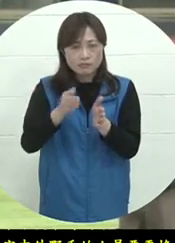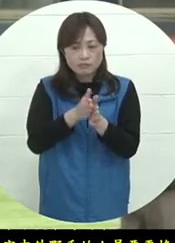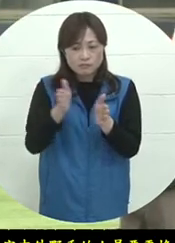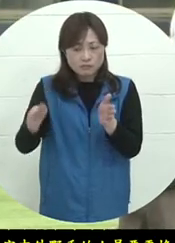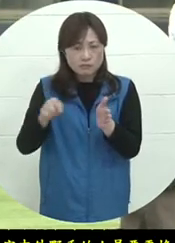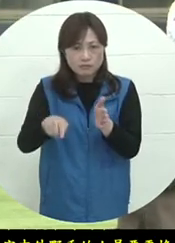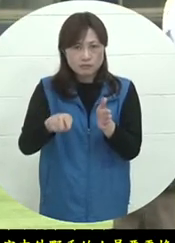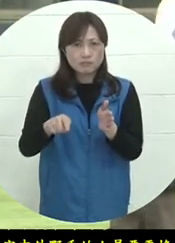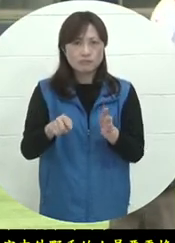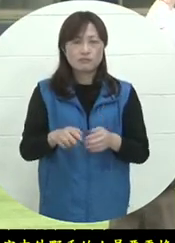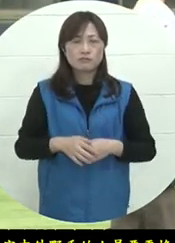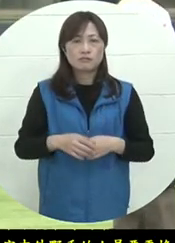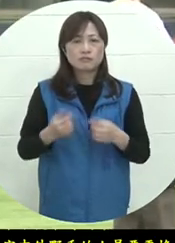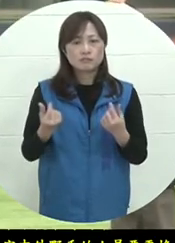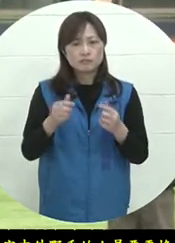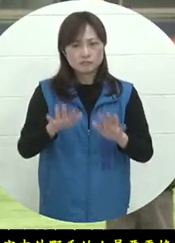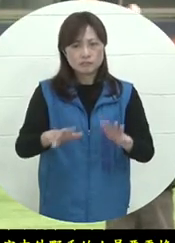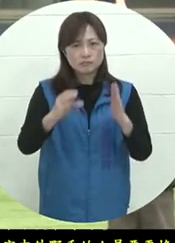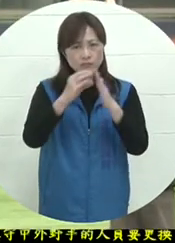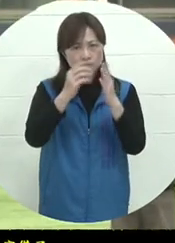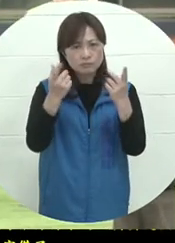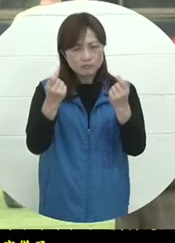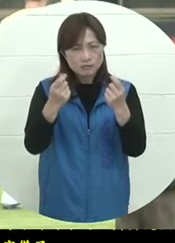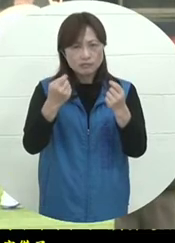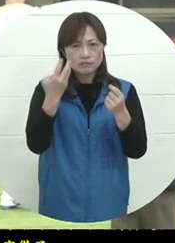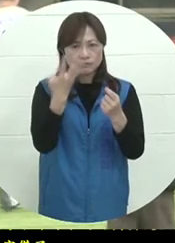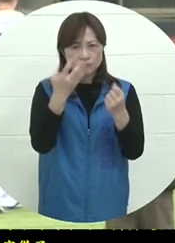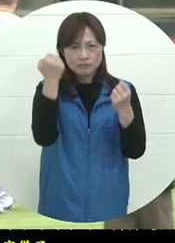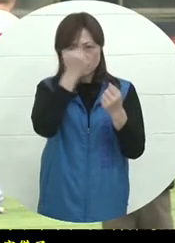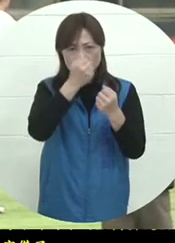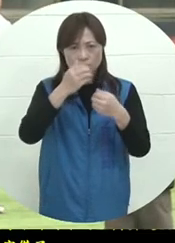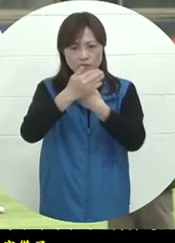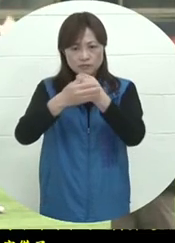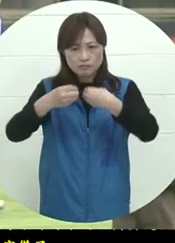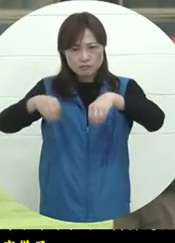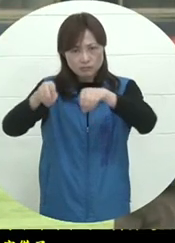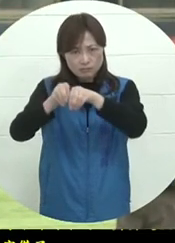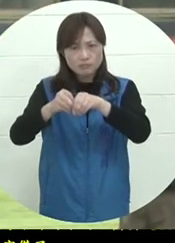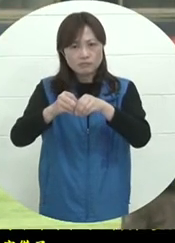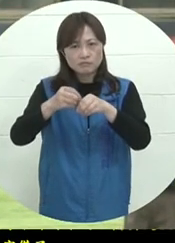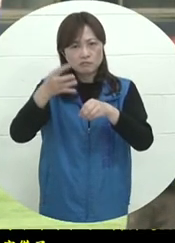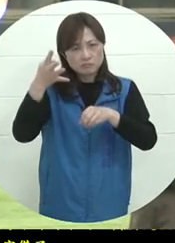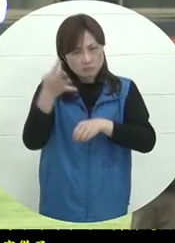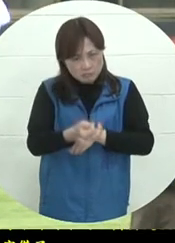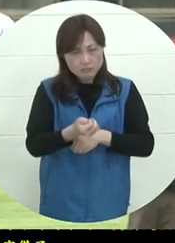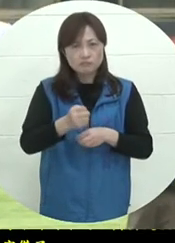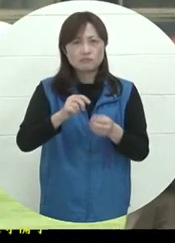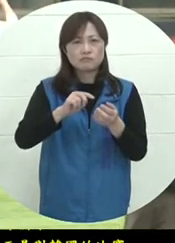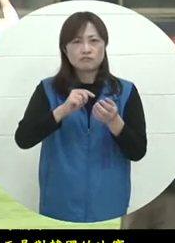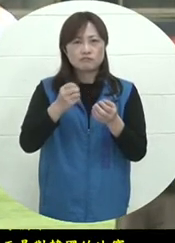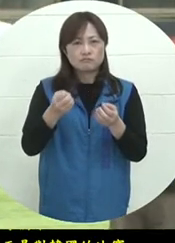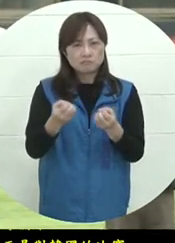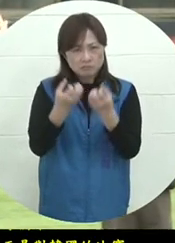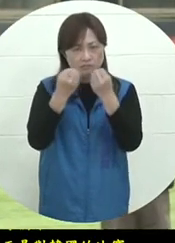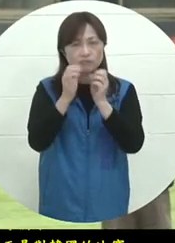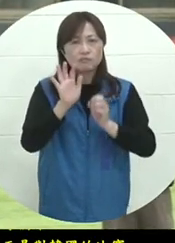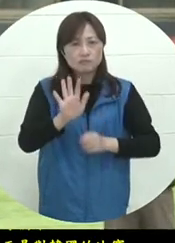, which is a bit similar to the situation in this game. Although there were a lot of failed walks, as a fielder, he actually felt better in handling the ball.